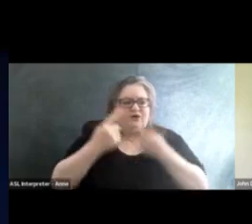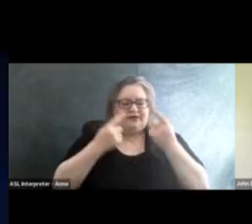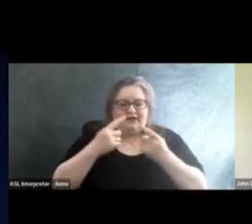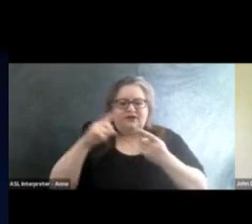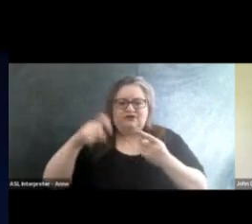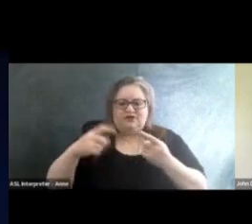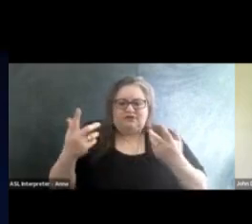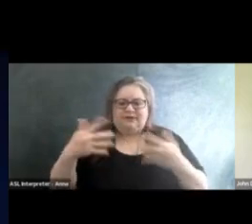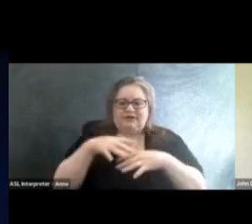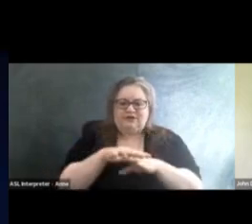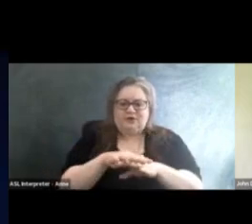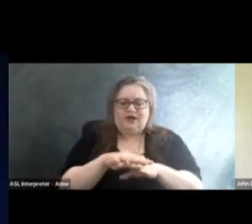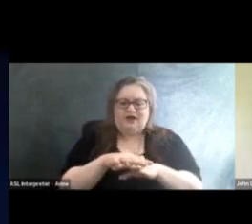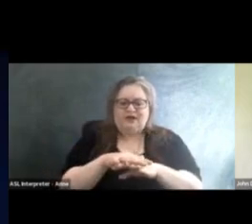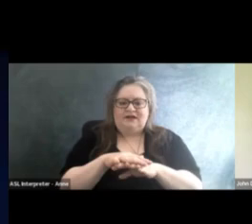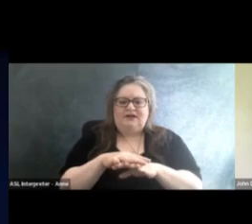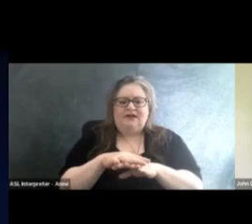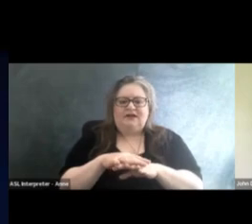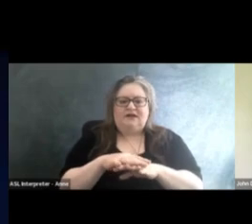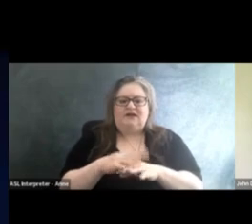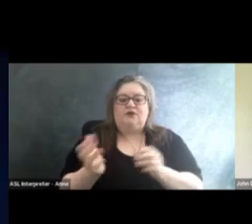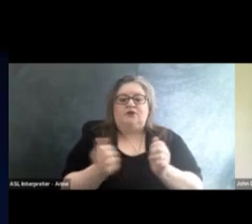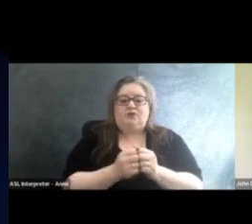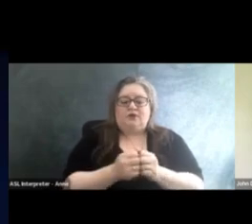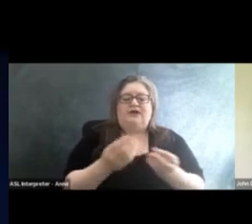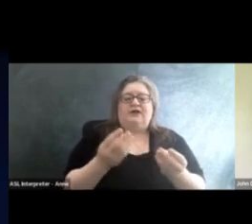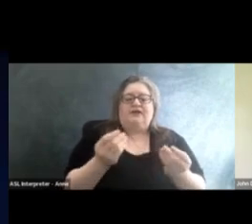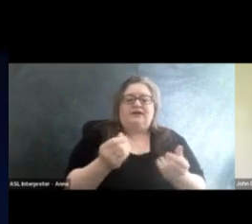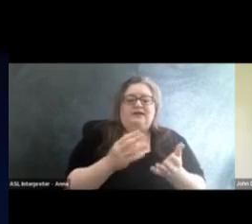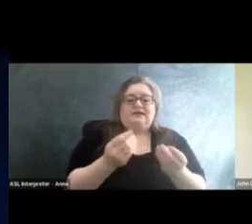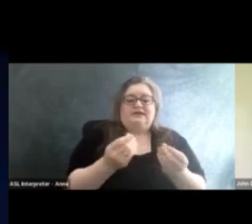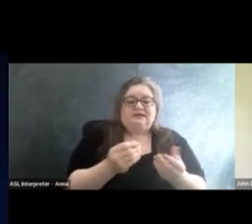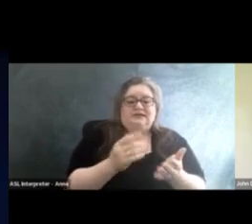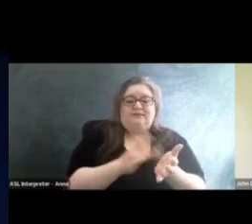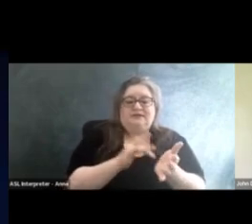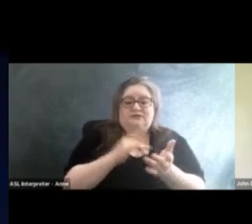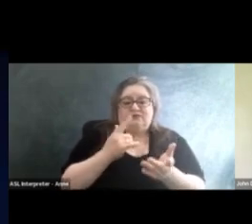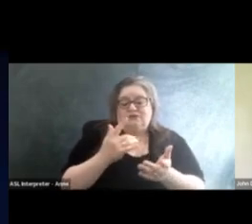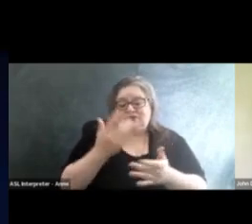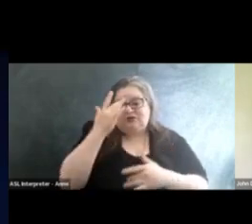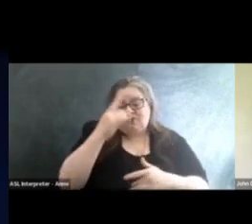integrated into substance use disorder treatment, neurologic